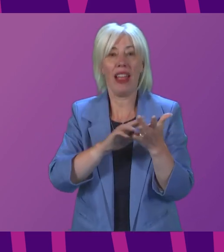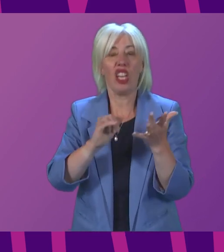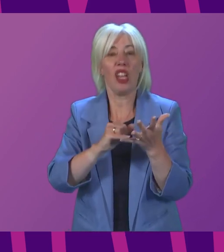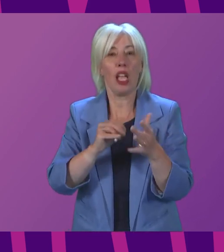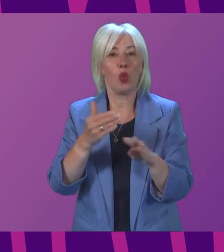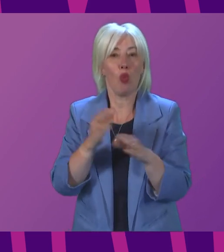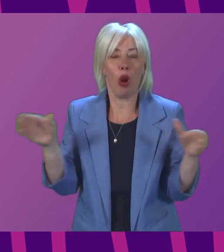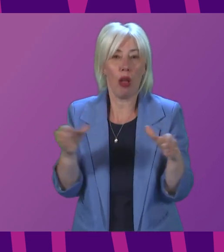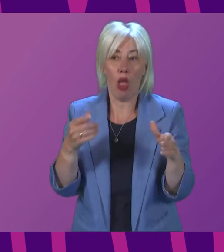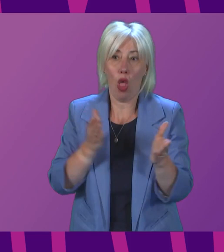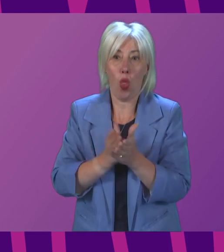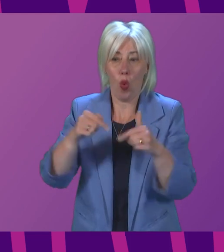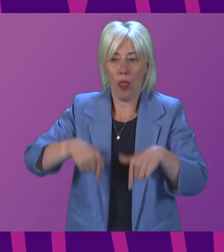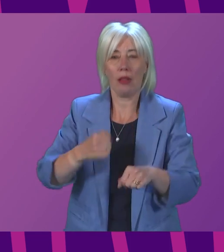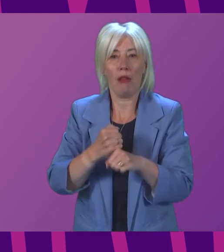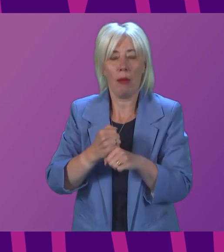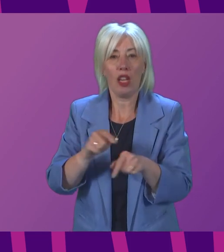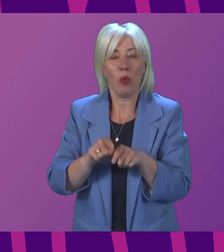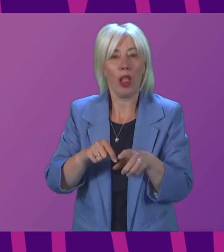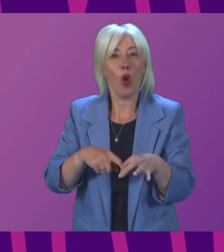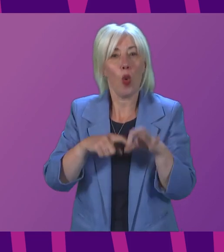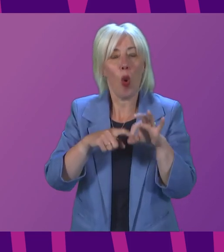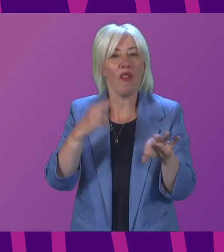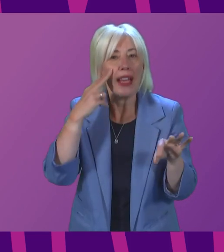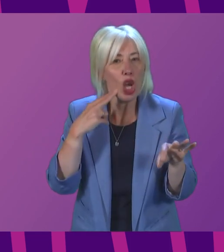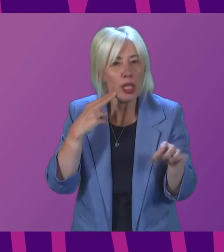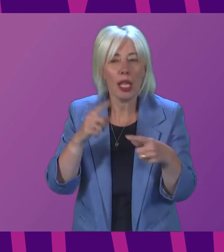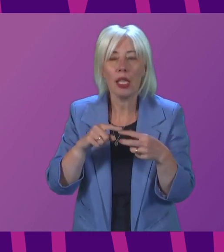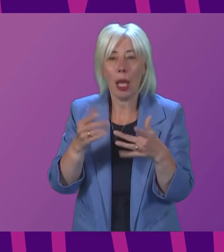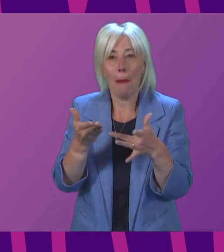this Government, which includes qualified nurses and midwives.